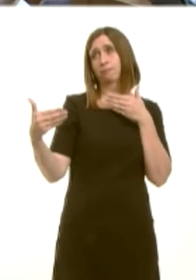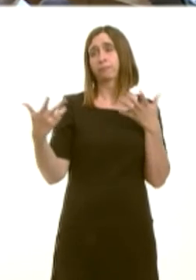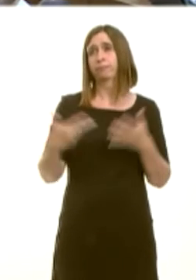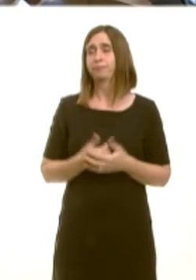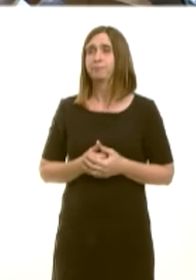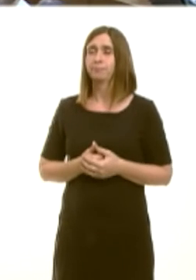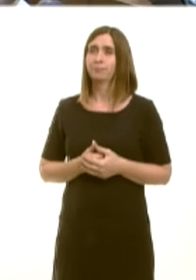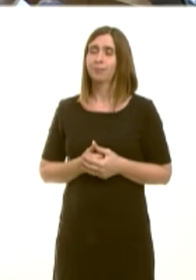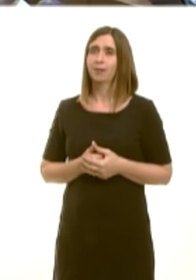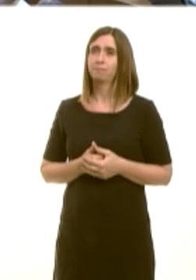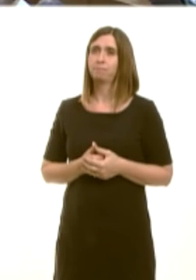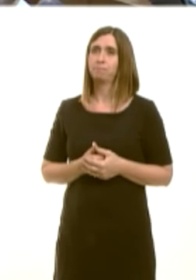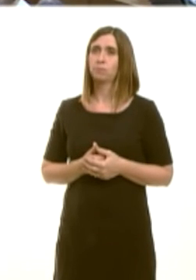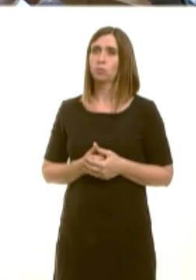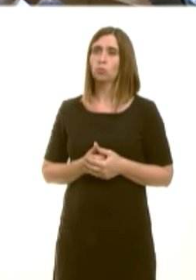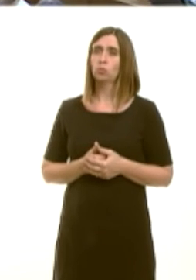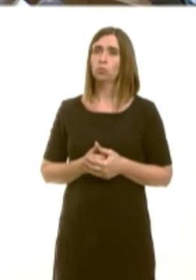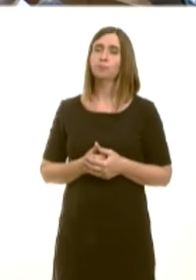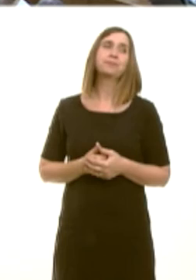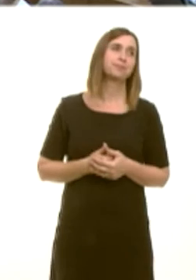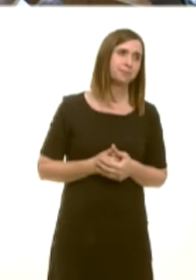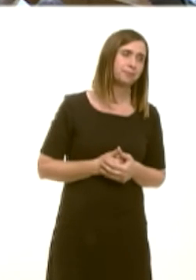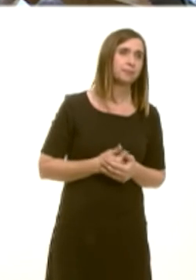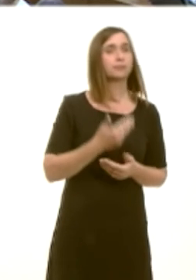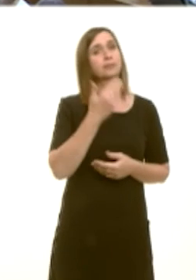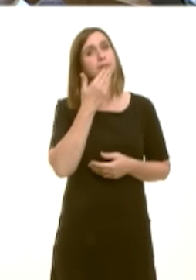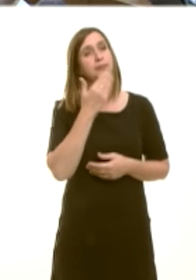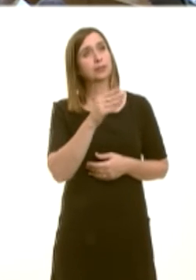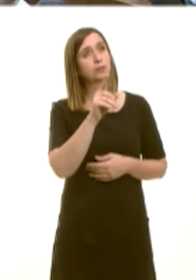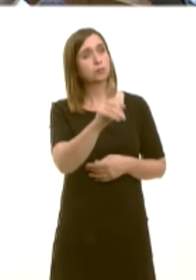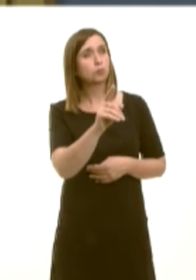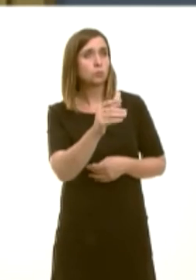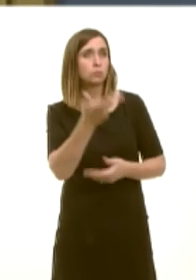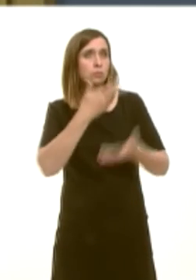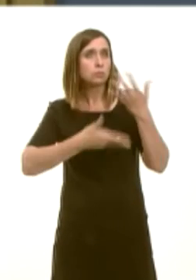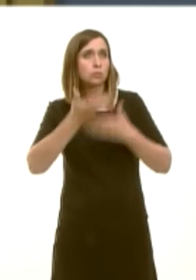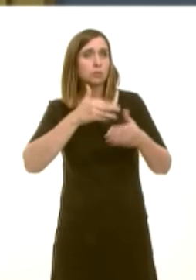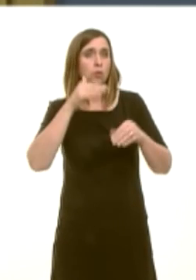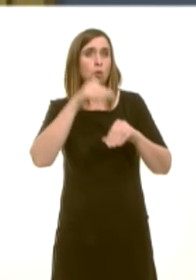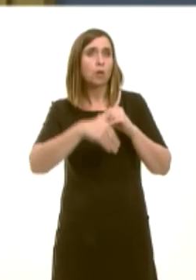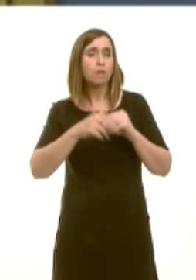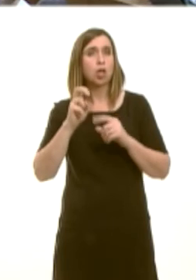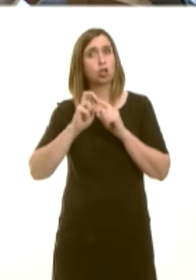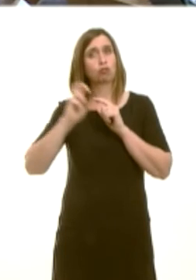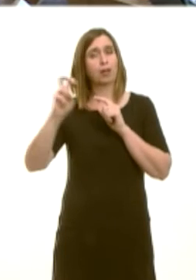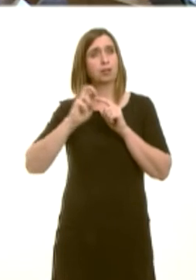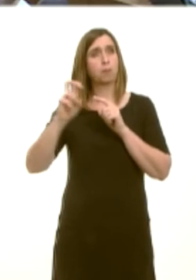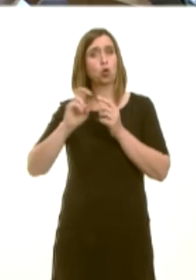right across the world. Rhun ap Iorwerth: 8. Will the First Minister make a statement on the allocation of transport grants to local government? OAQ(4)2292(FM)